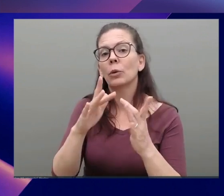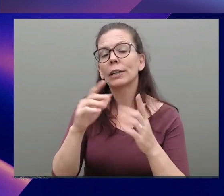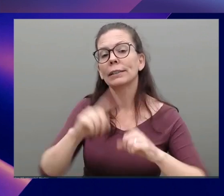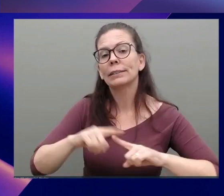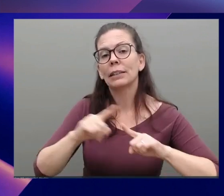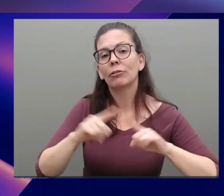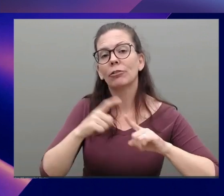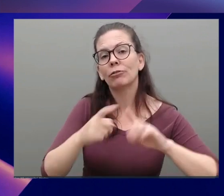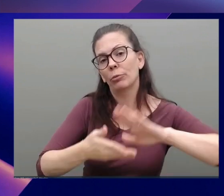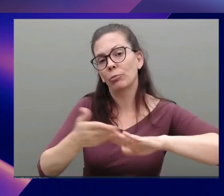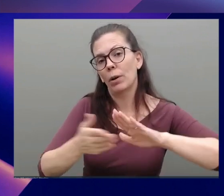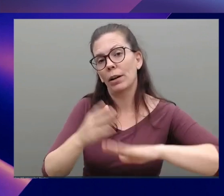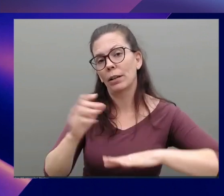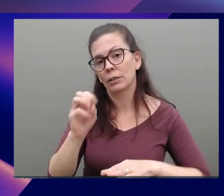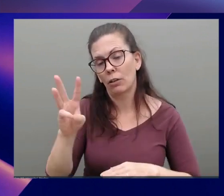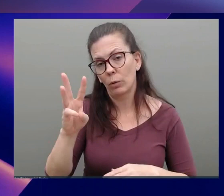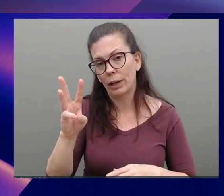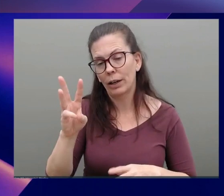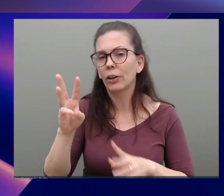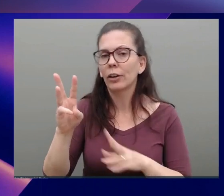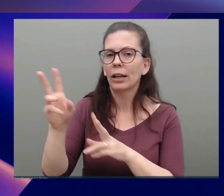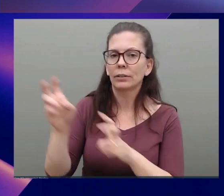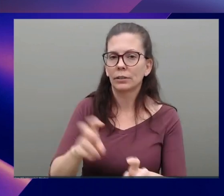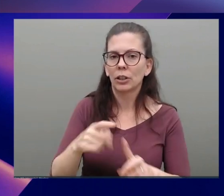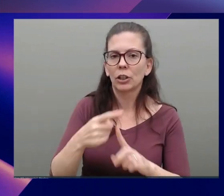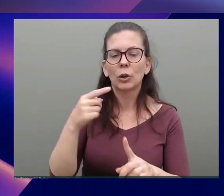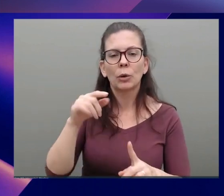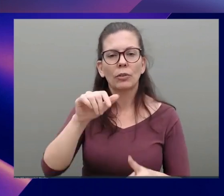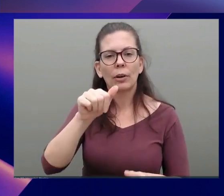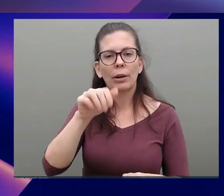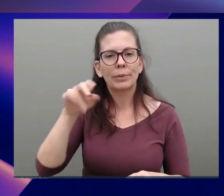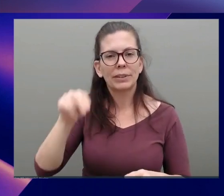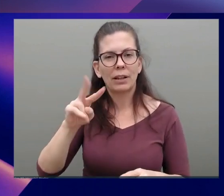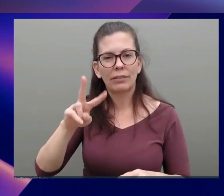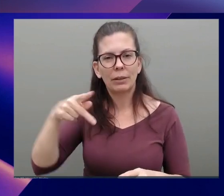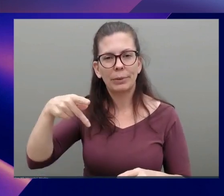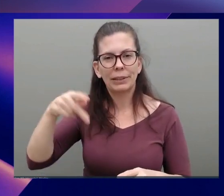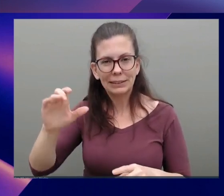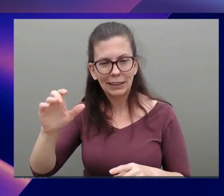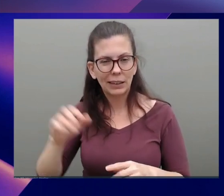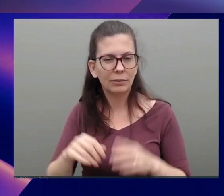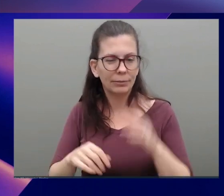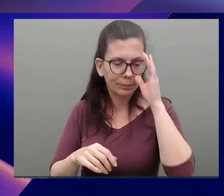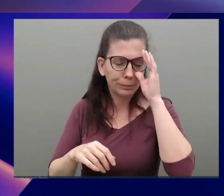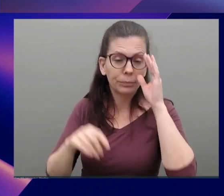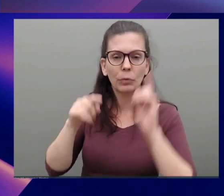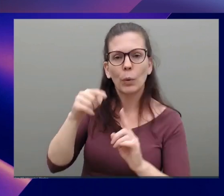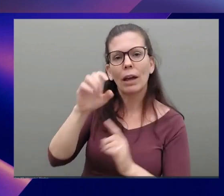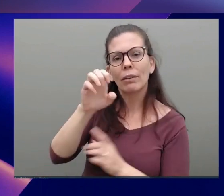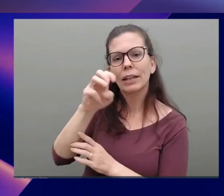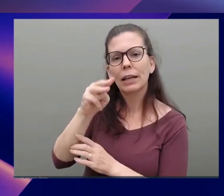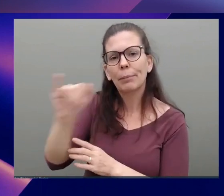It's brought by Amazon VPC, Virtual Private Cloud. Yes. - You have an ENI, an Elastic Network Interface, attached to the instances.